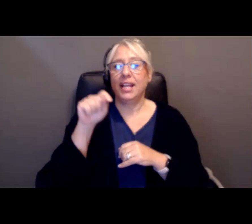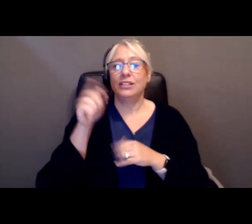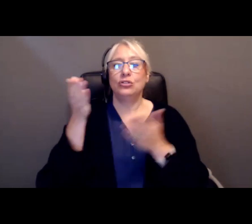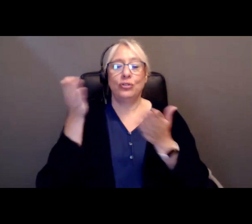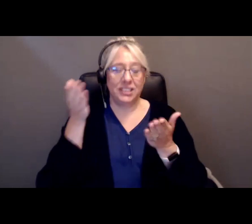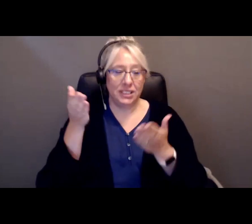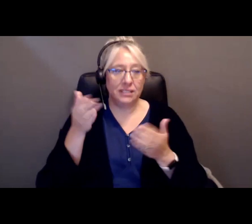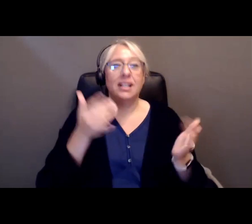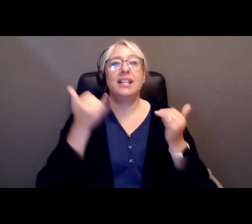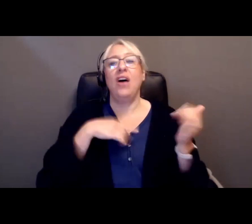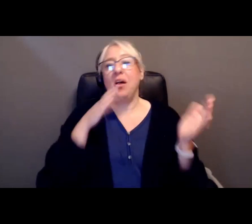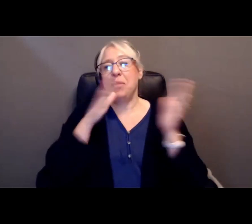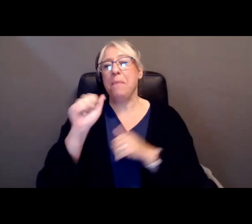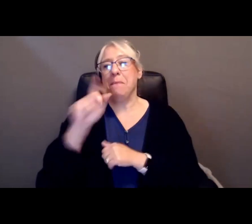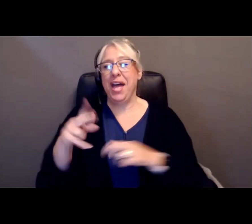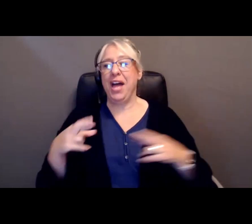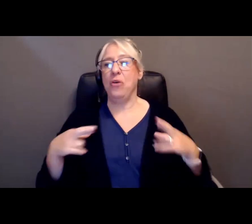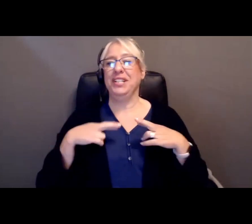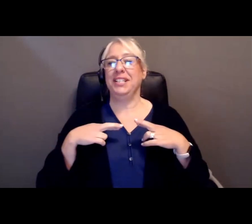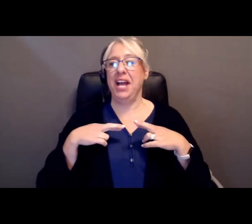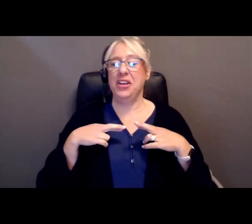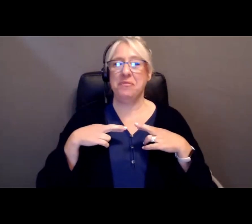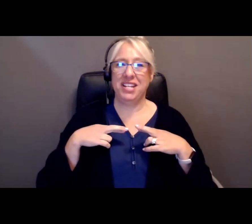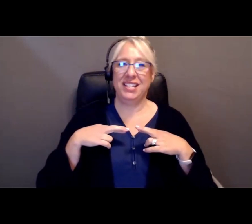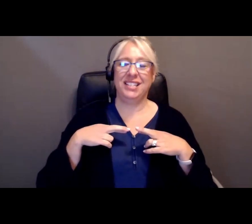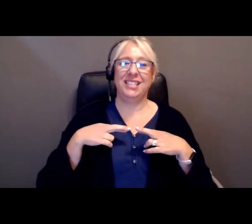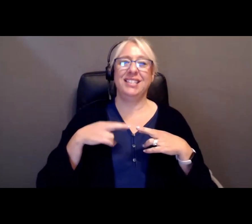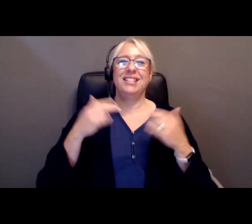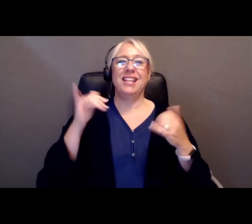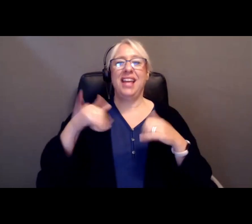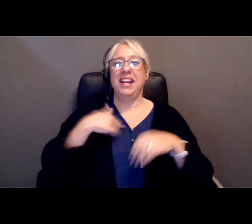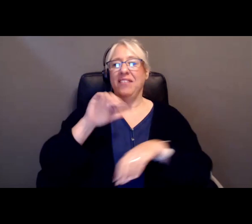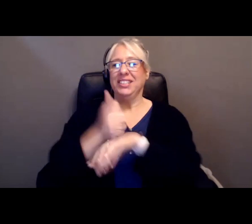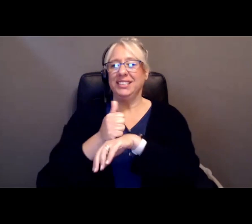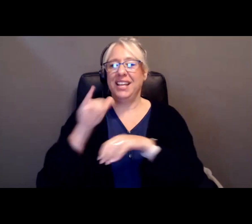back into retirement now that I've established the agency. I worked at all parts of accessibility,